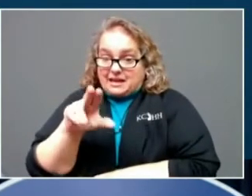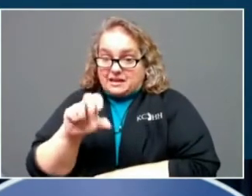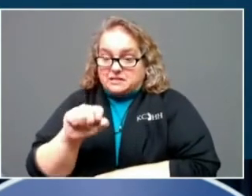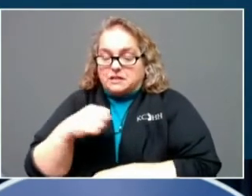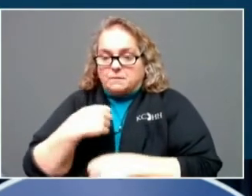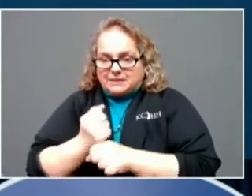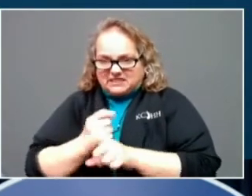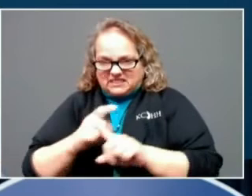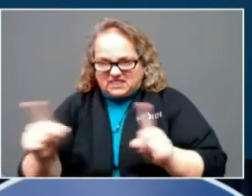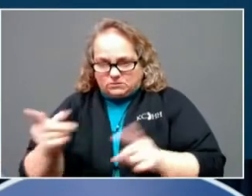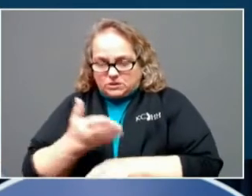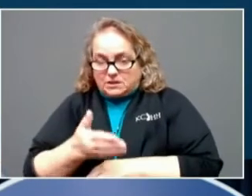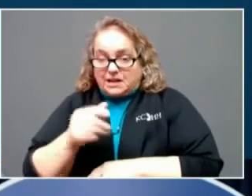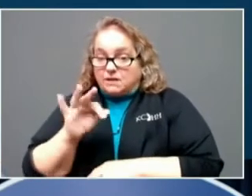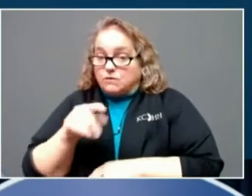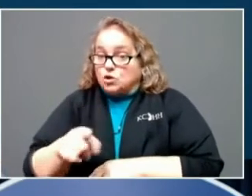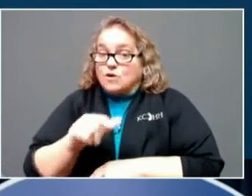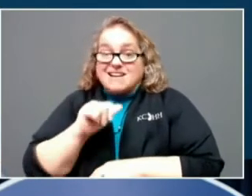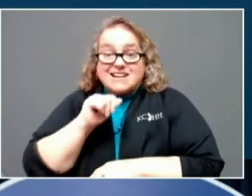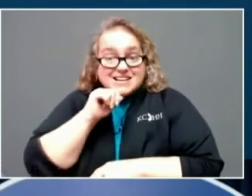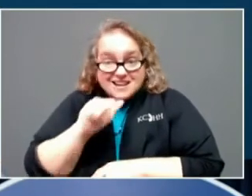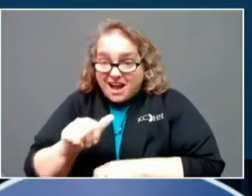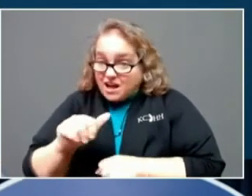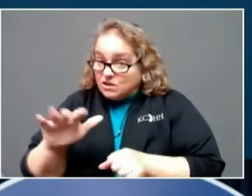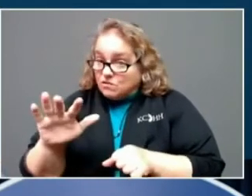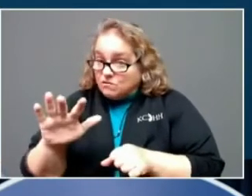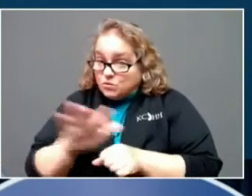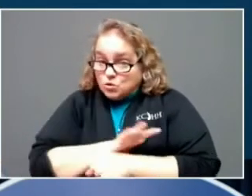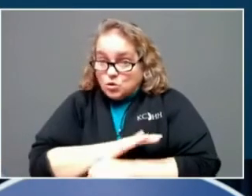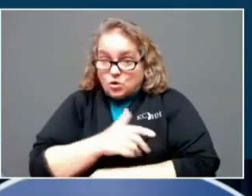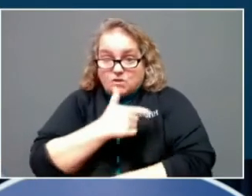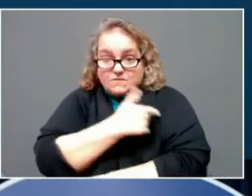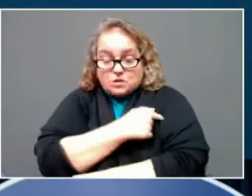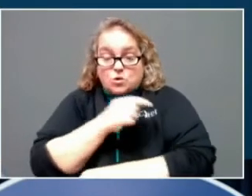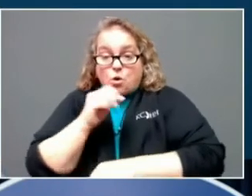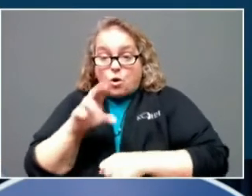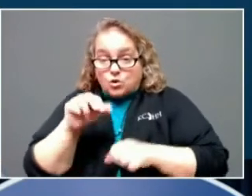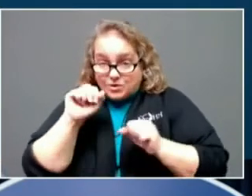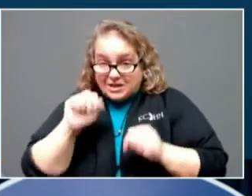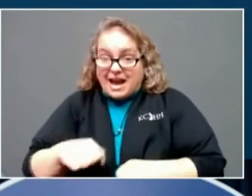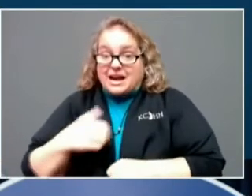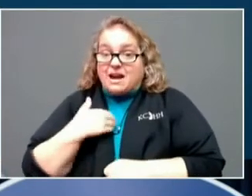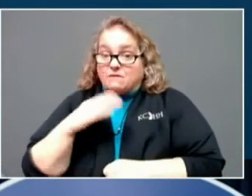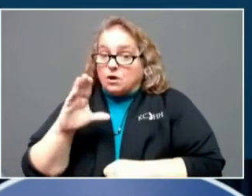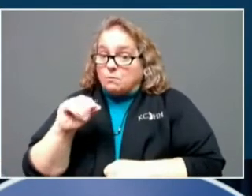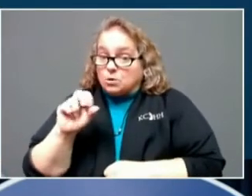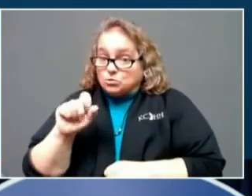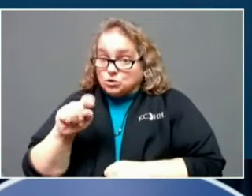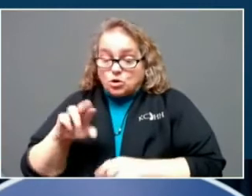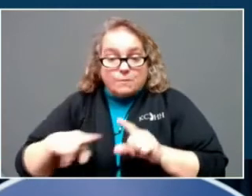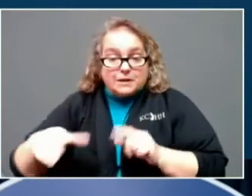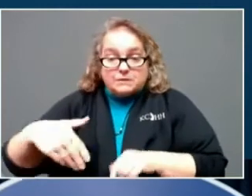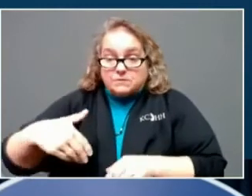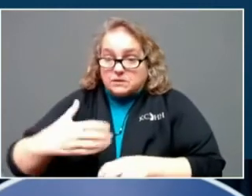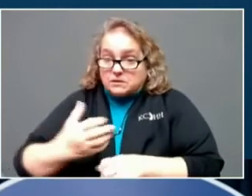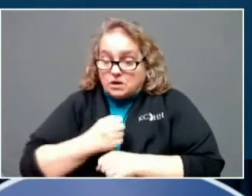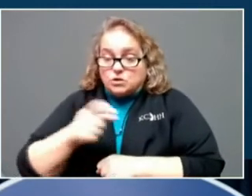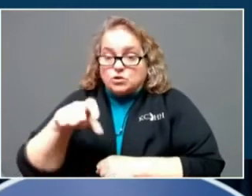not fully vaccinated or you are eligible for a booster but have not gotten your booster yet, You should quarantine for 10 days after your last